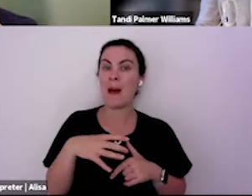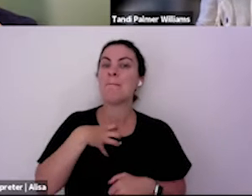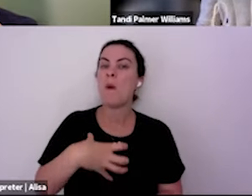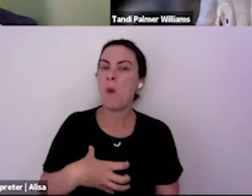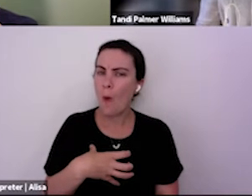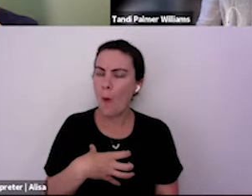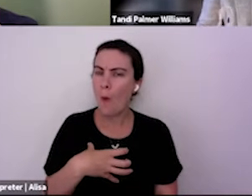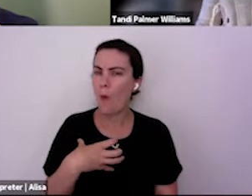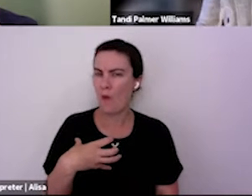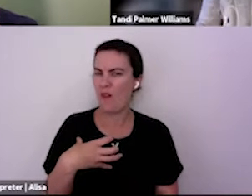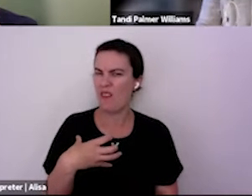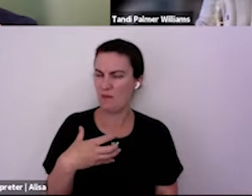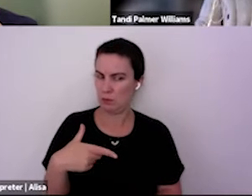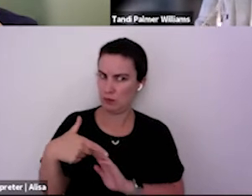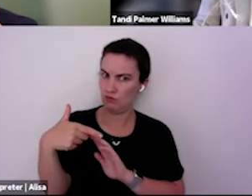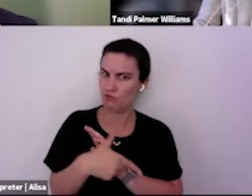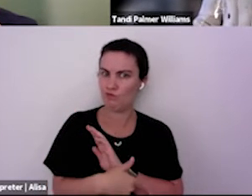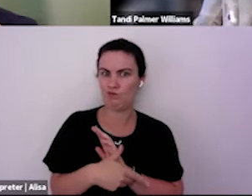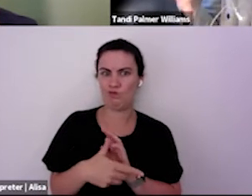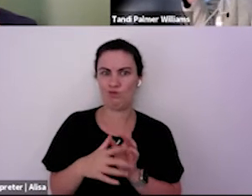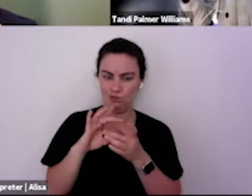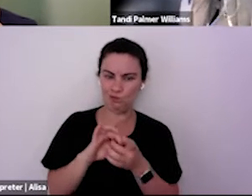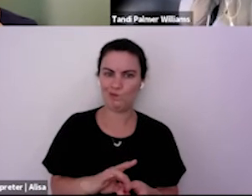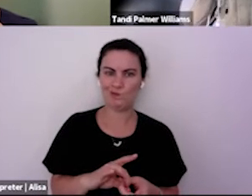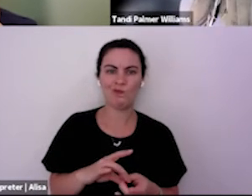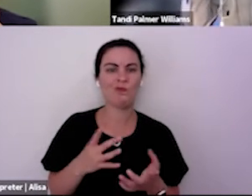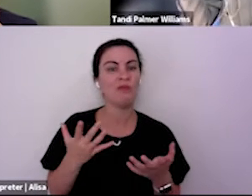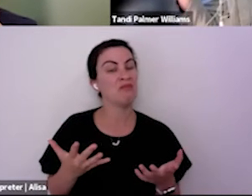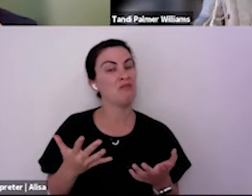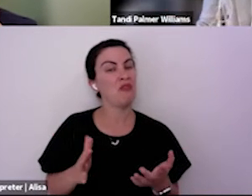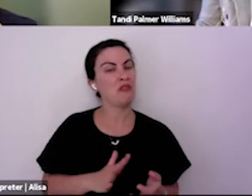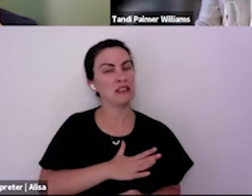spend slightly higher amounts than they were, and that's been a consistent trend over time.